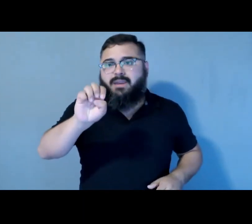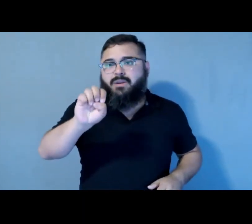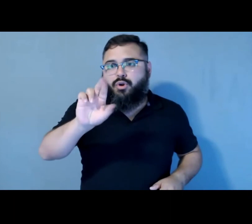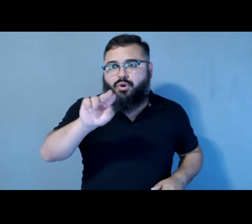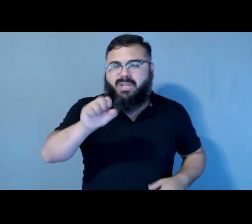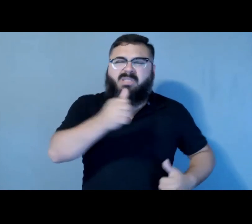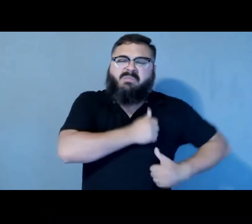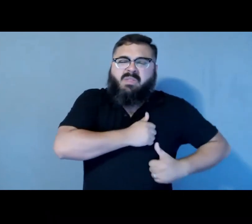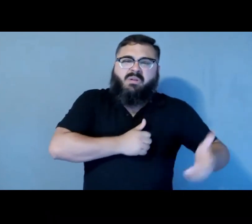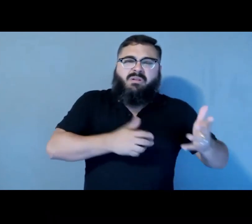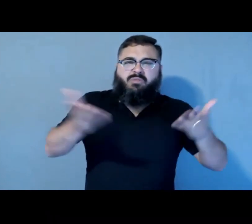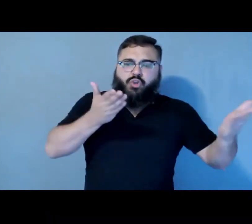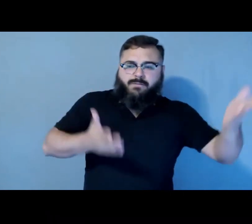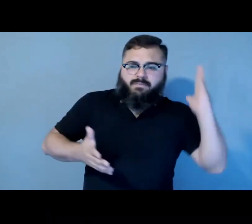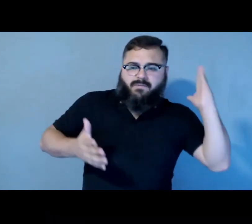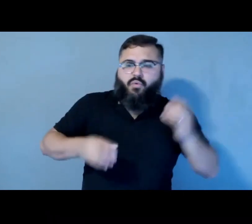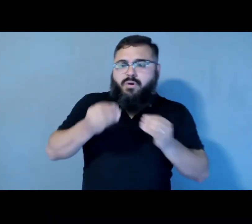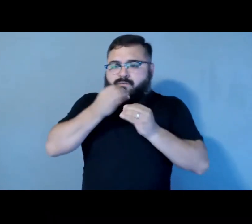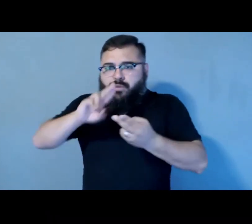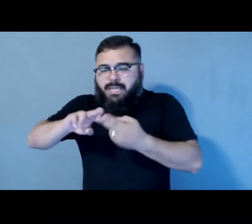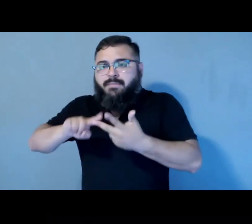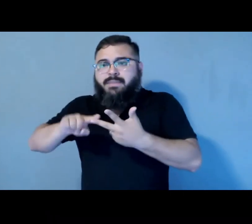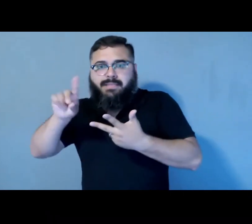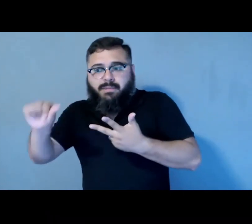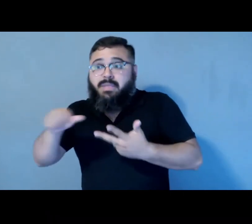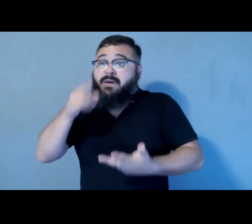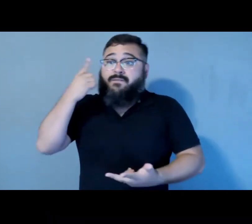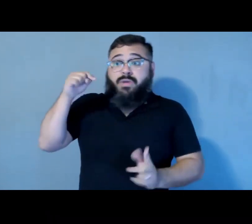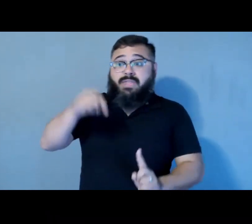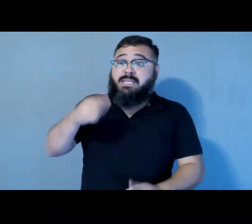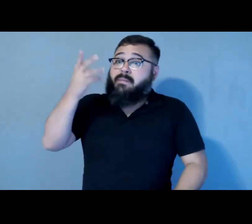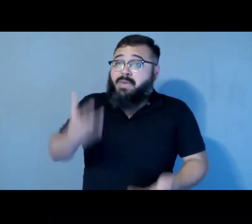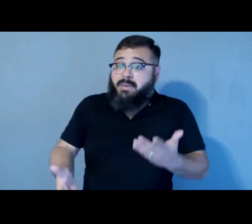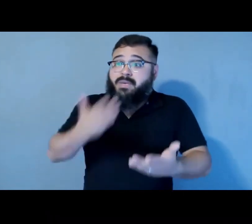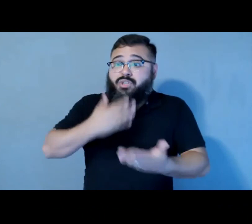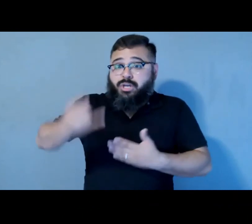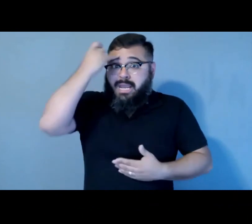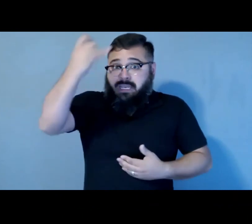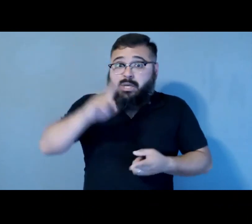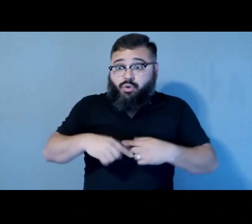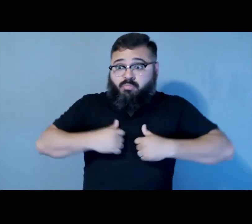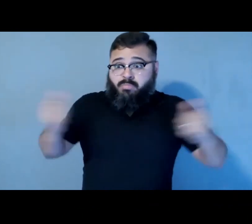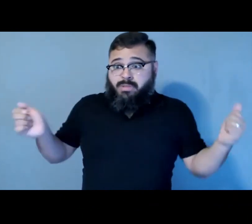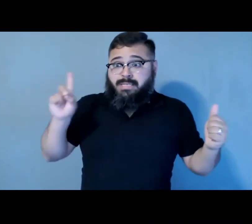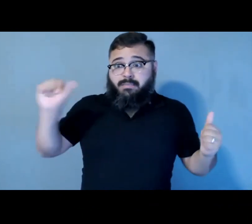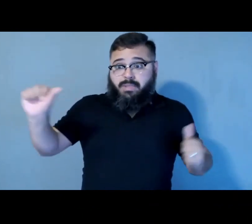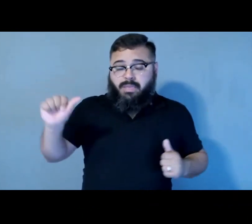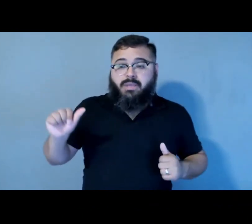So this might be an example of which it makes sense to disclose disability if the employer is seeking to hire people with disabilities.